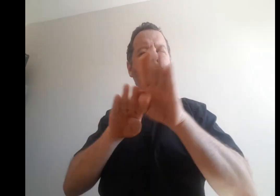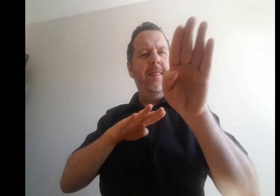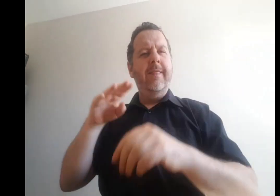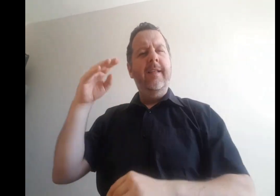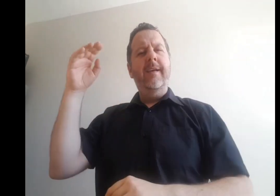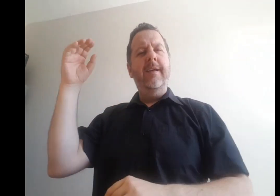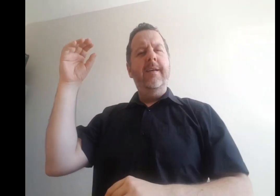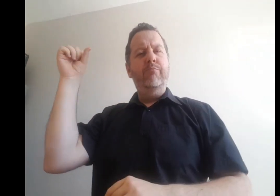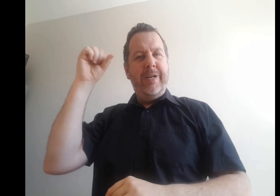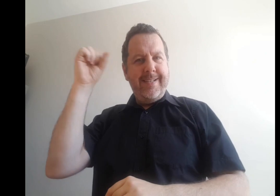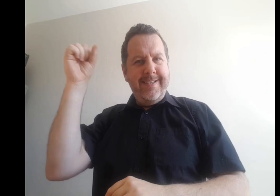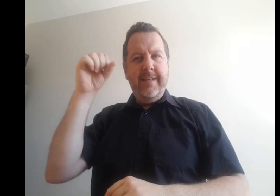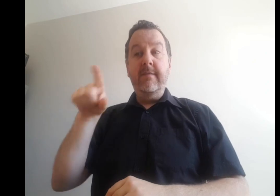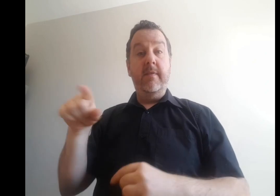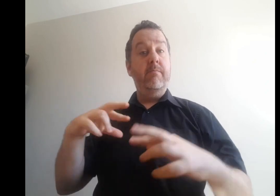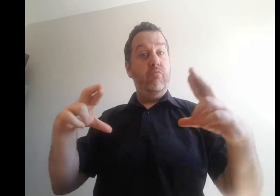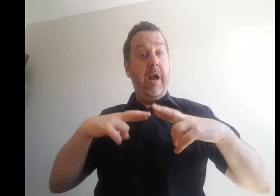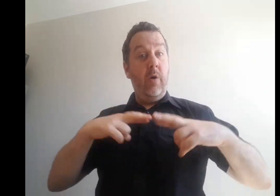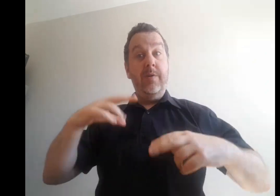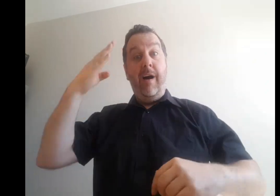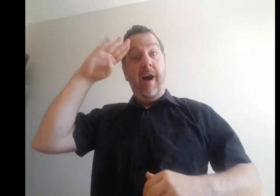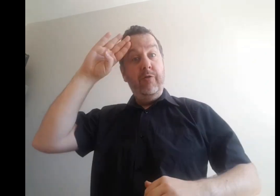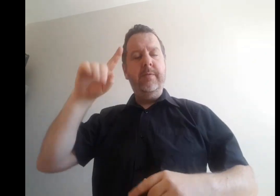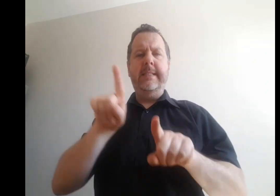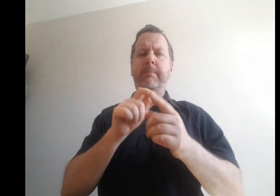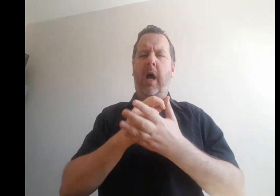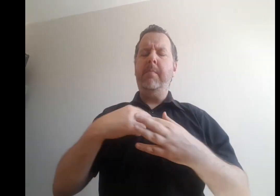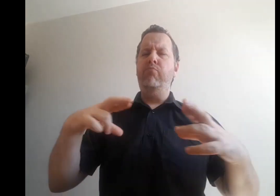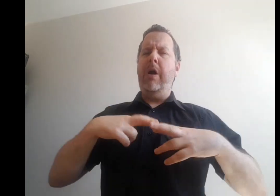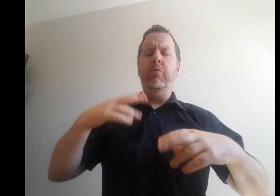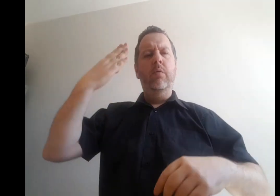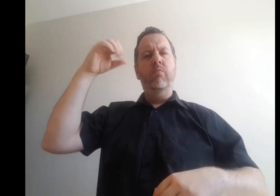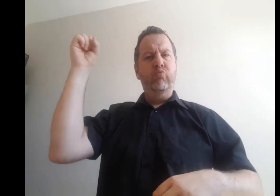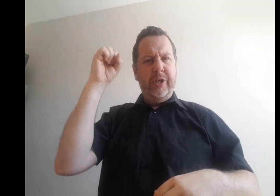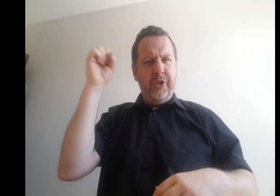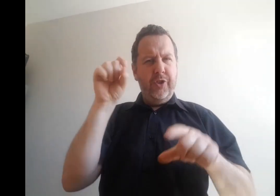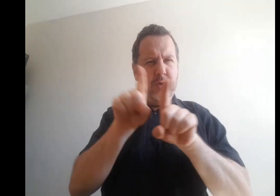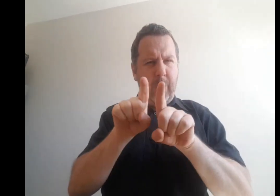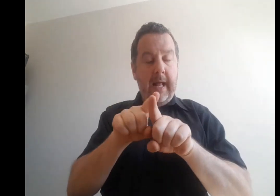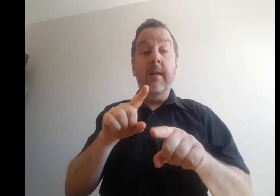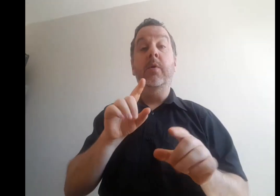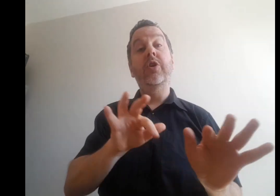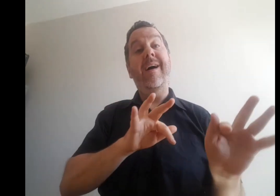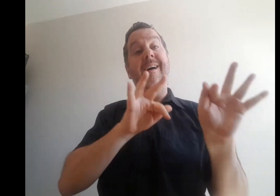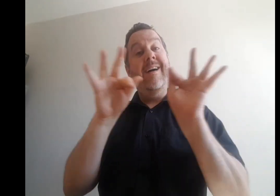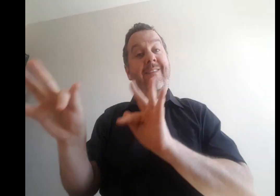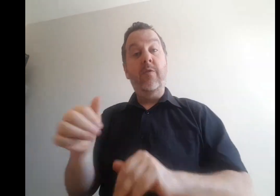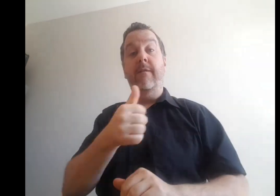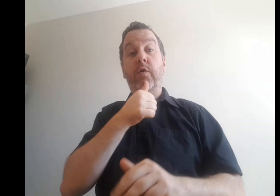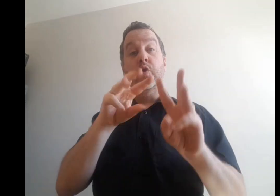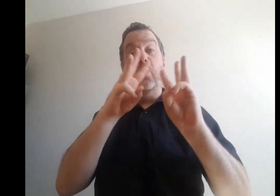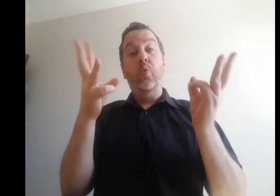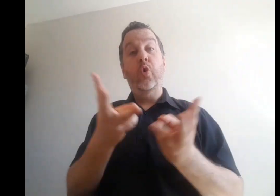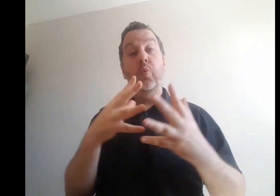But he was actually arrested in 1914 just after the outbreak of the war,